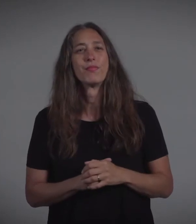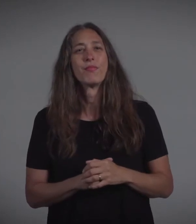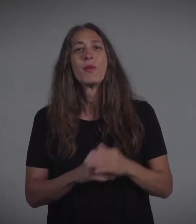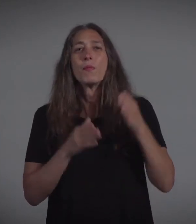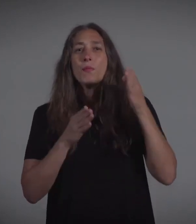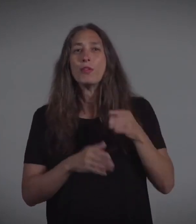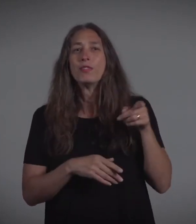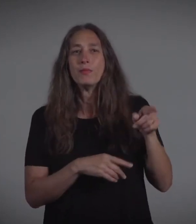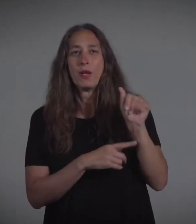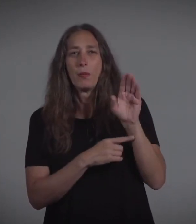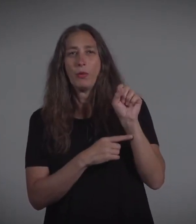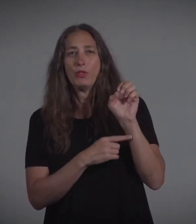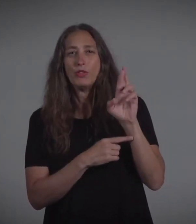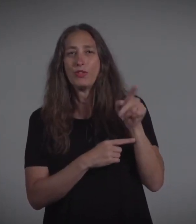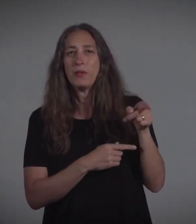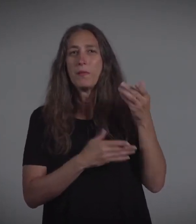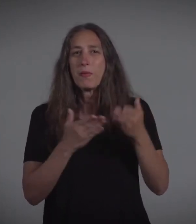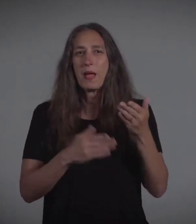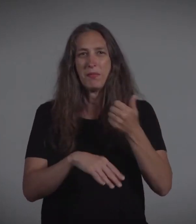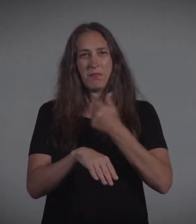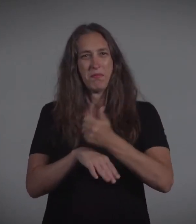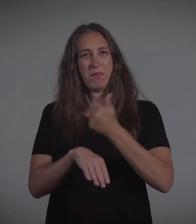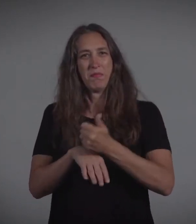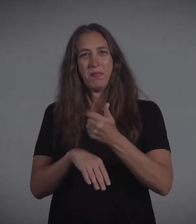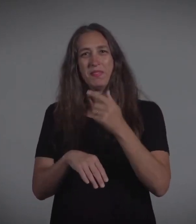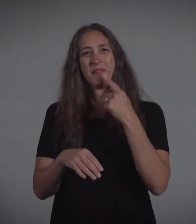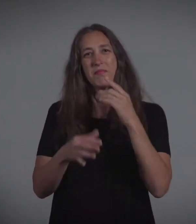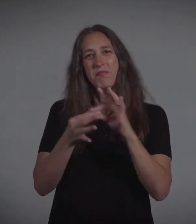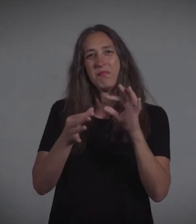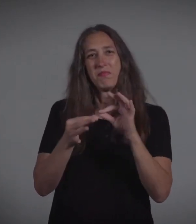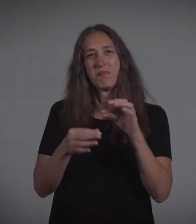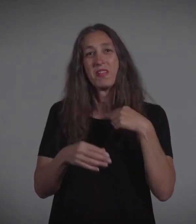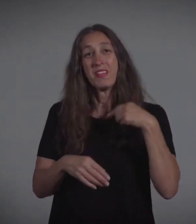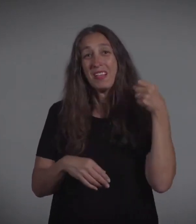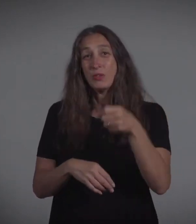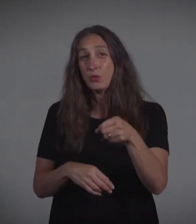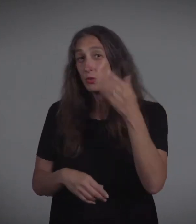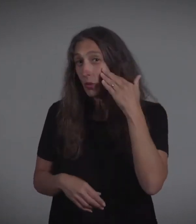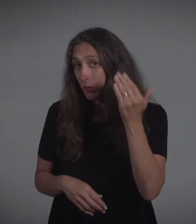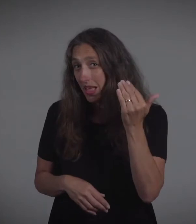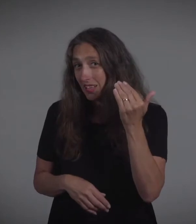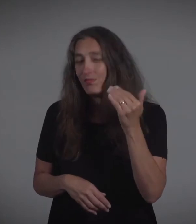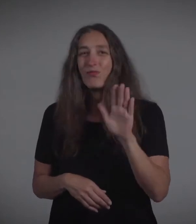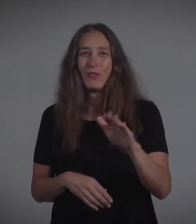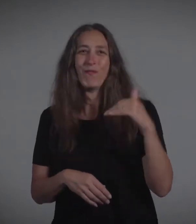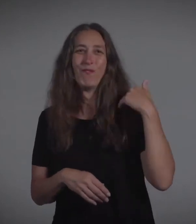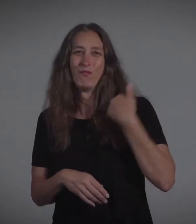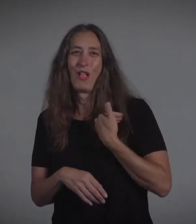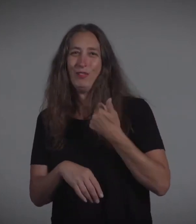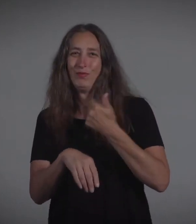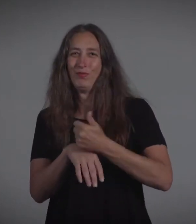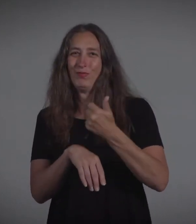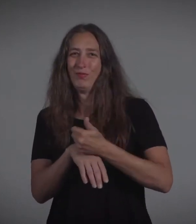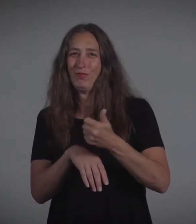But it will occur again and again. The abuser may blame the person they hurt, and tell them it's their fault it happened.